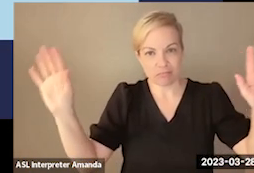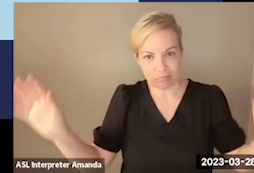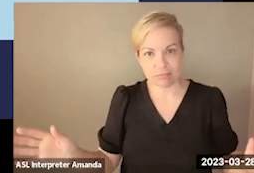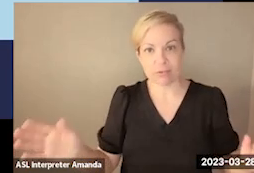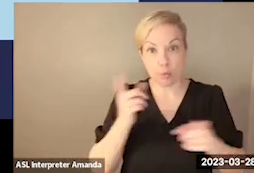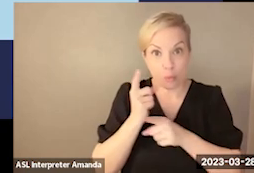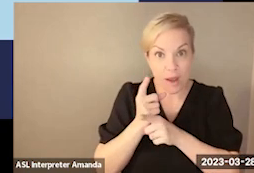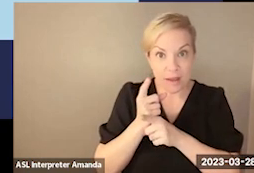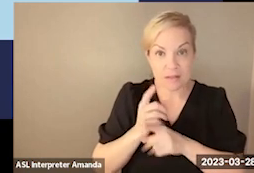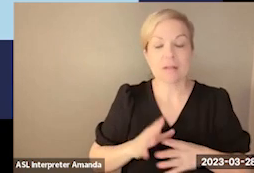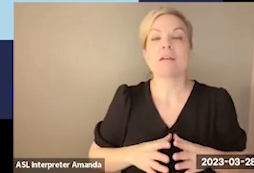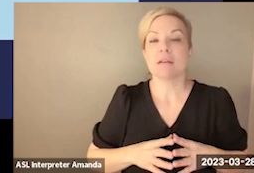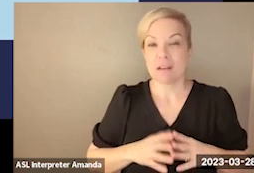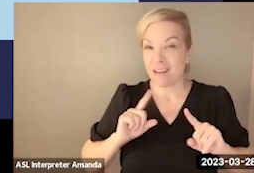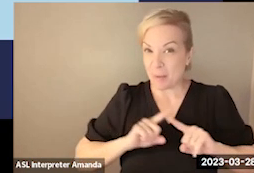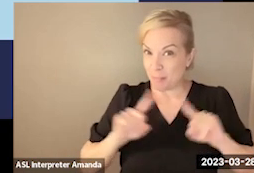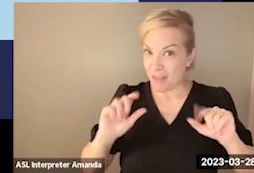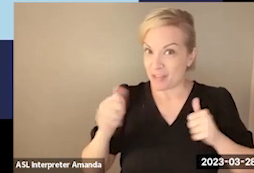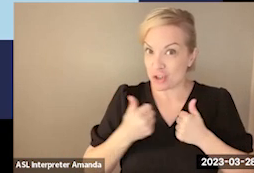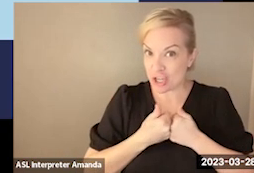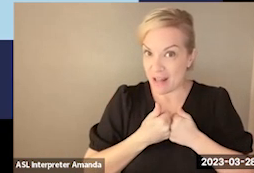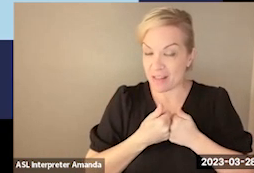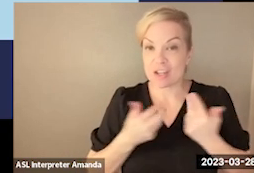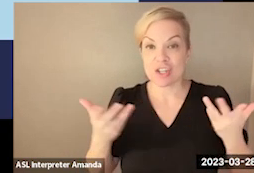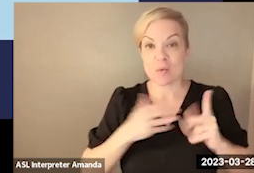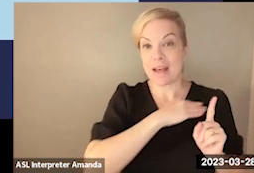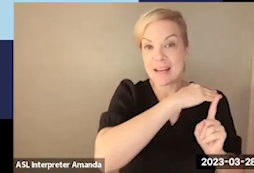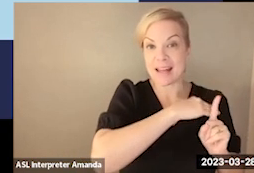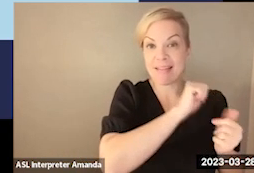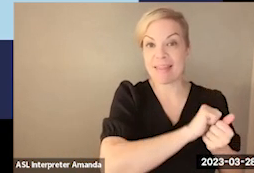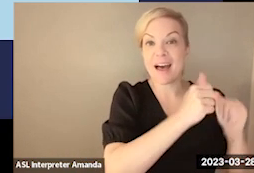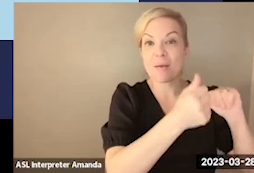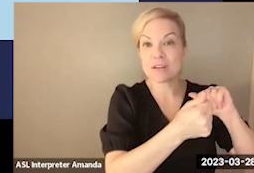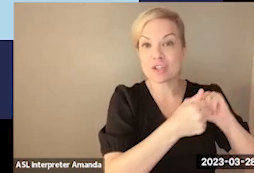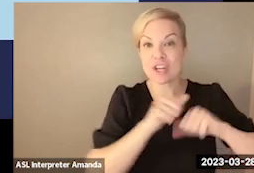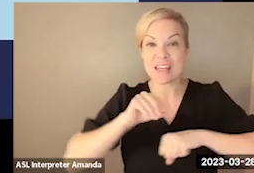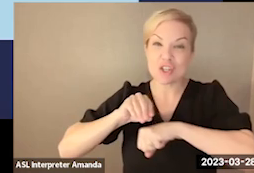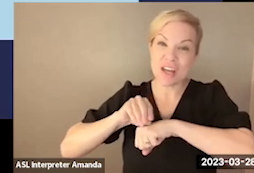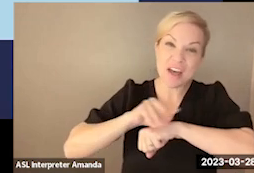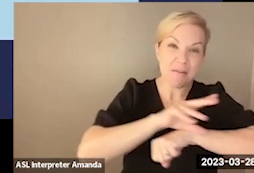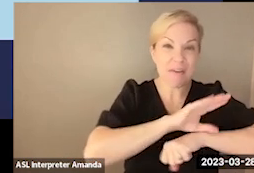Debbie Stine, Science & Technology Policy Academy: And Debbie Stine, Science & Technology Policy Academy: the challenges is that climate change affects everywhere the United States, not just